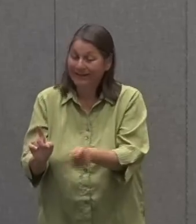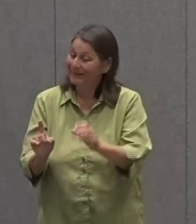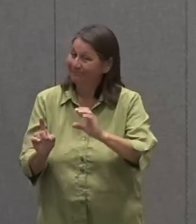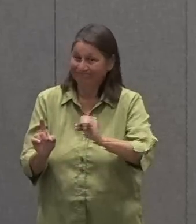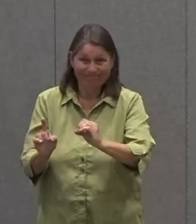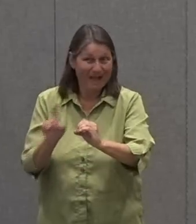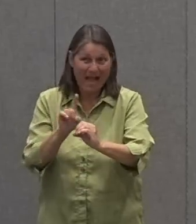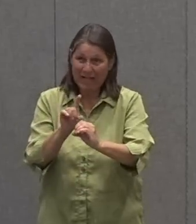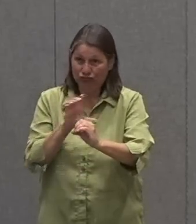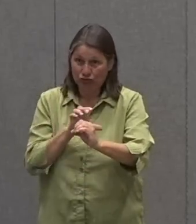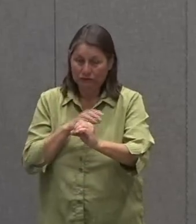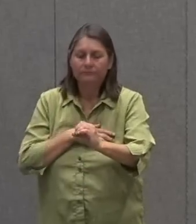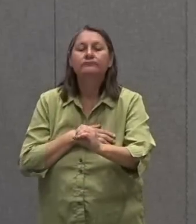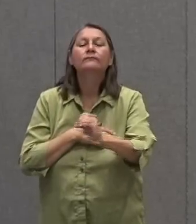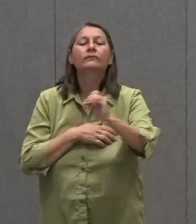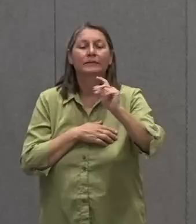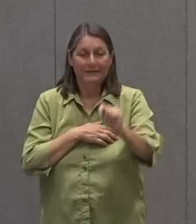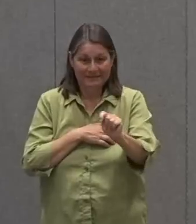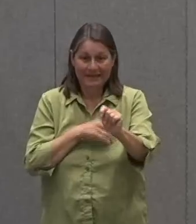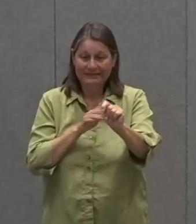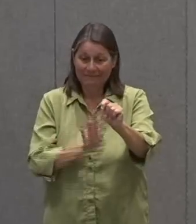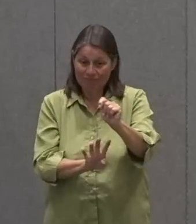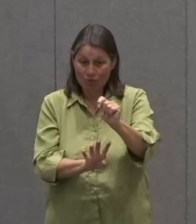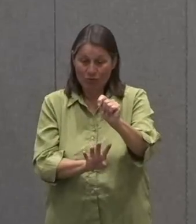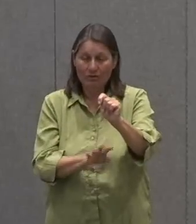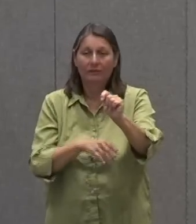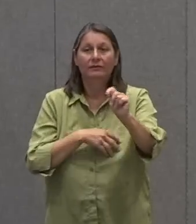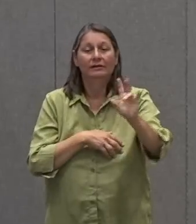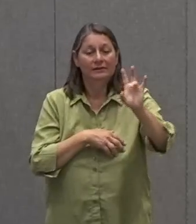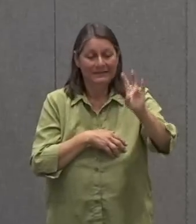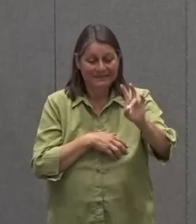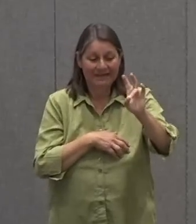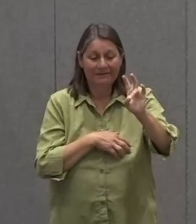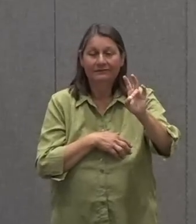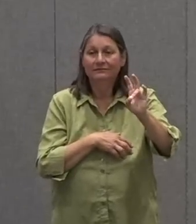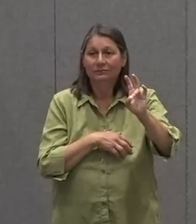four tens, 40, seven ones,